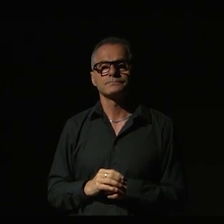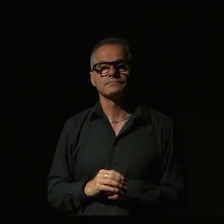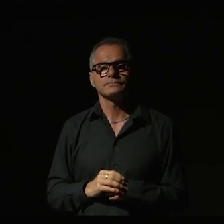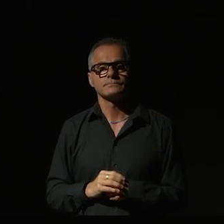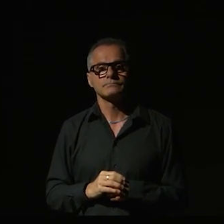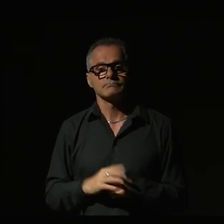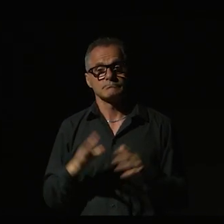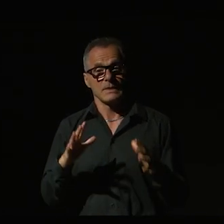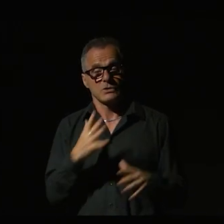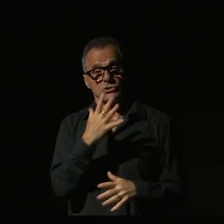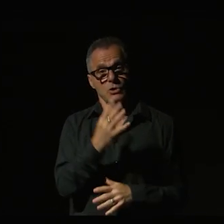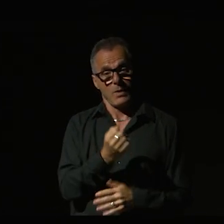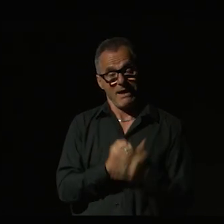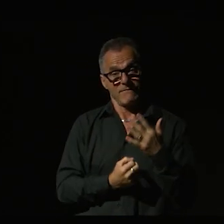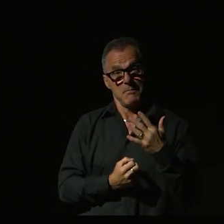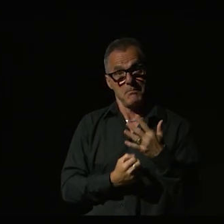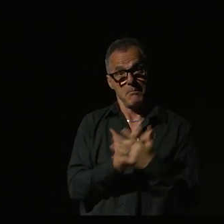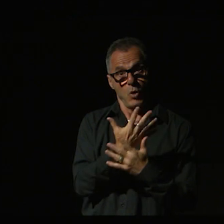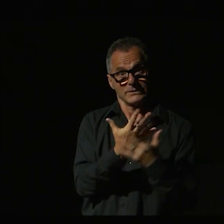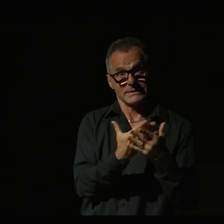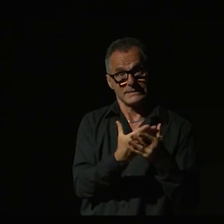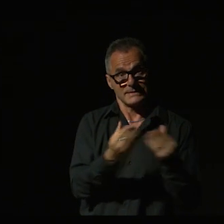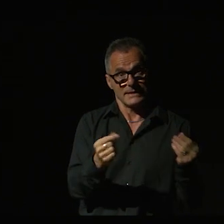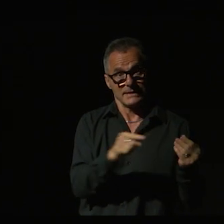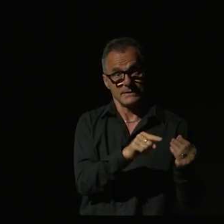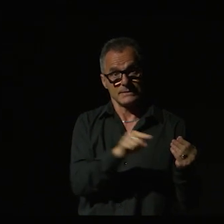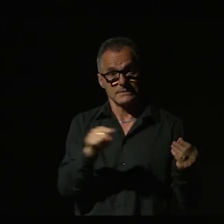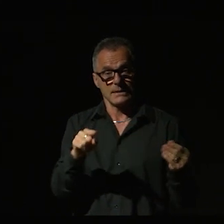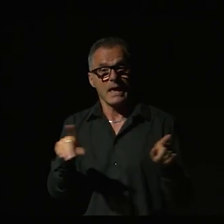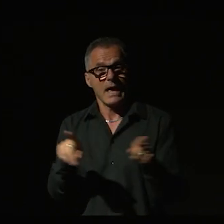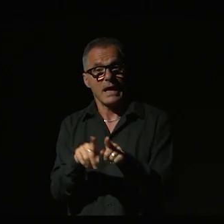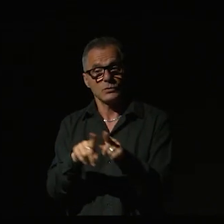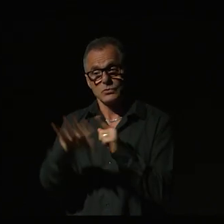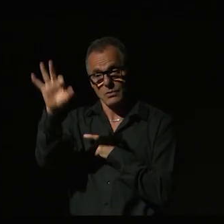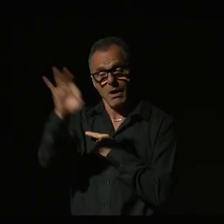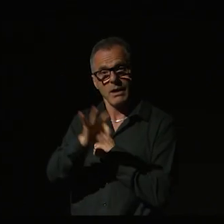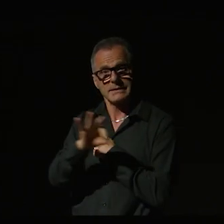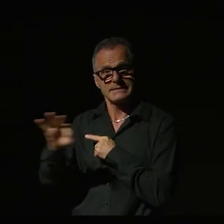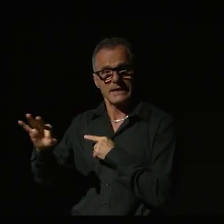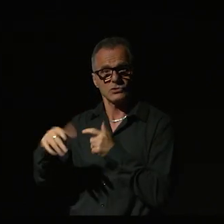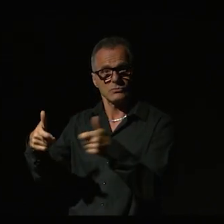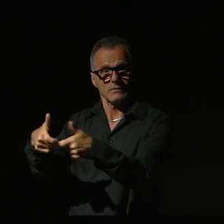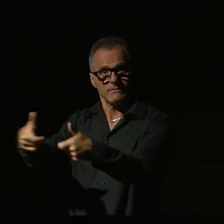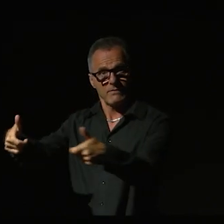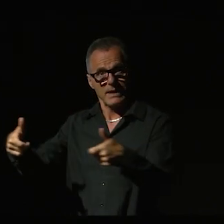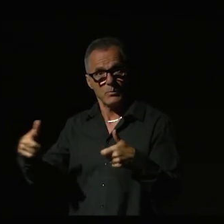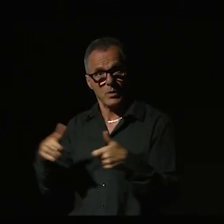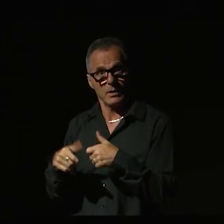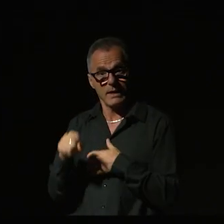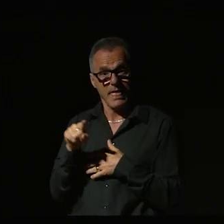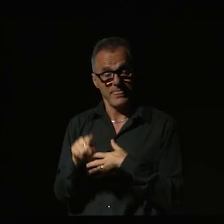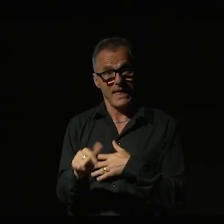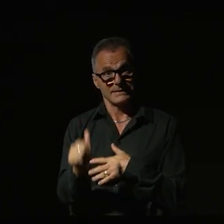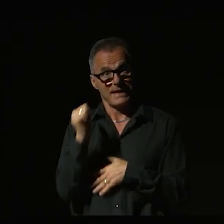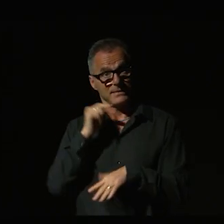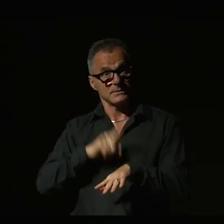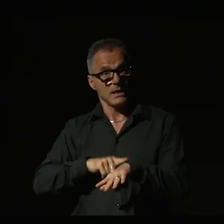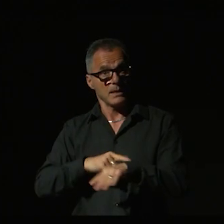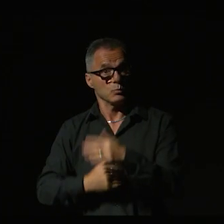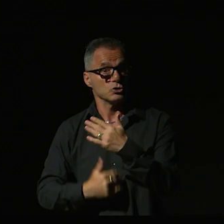of multiple narrative scenes in this unified architectural framework, which is new at the time in Rome.